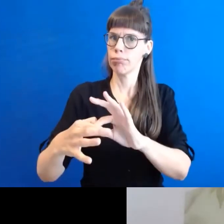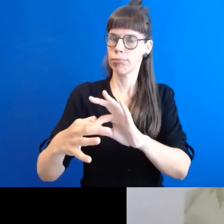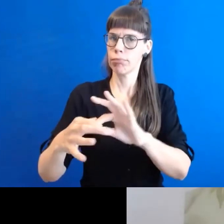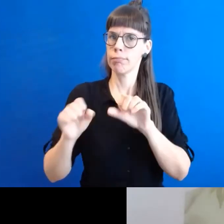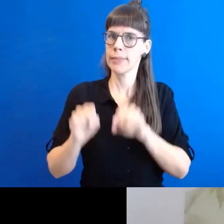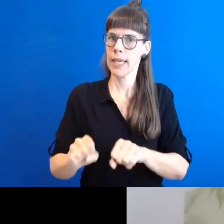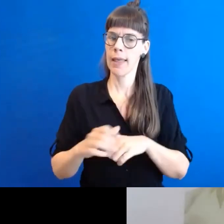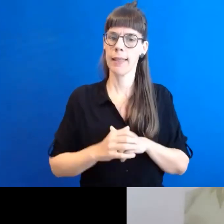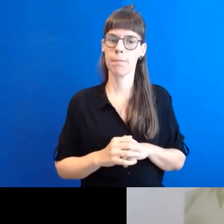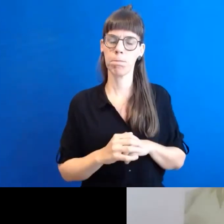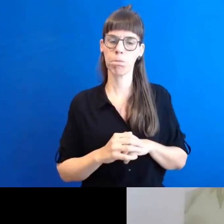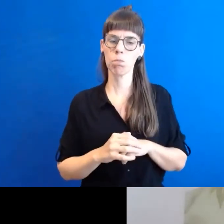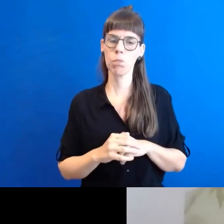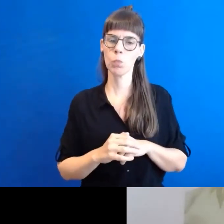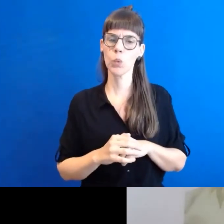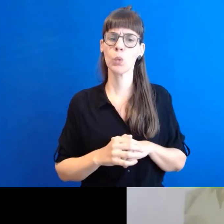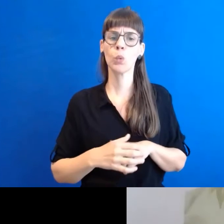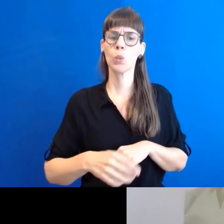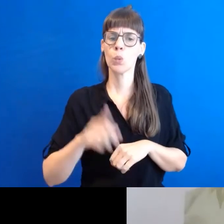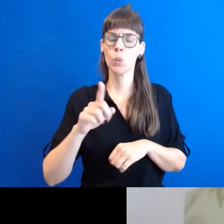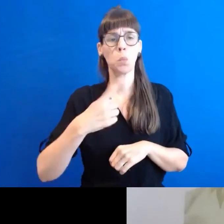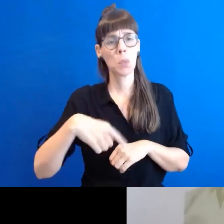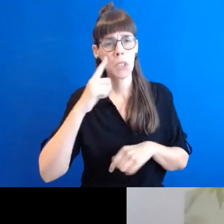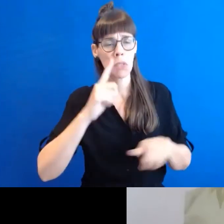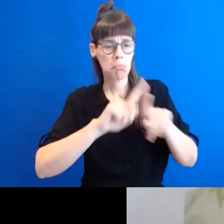before. So I encourage all colleagues in the field to build partnership